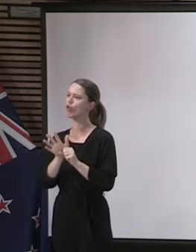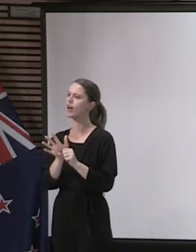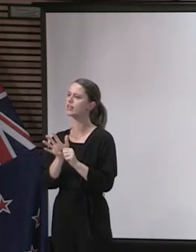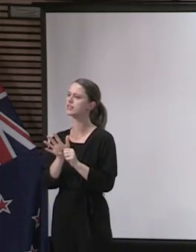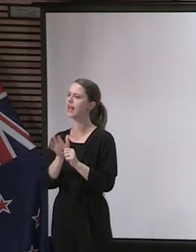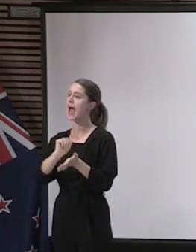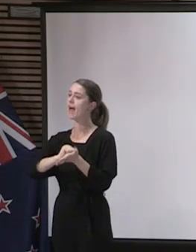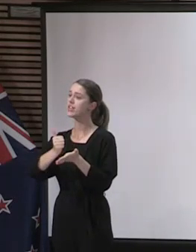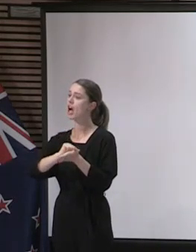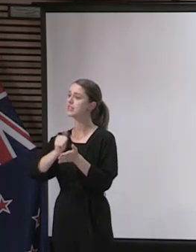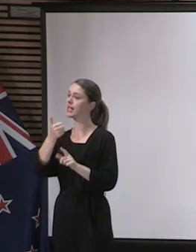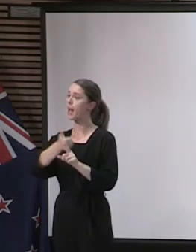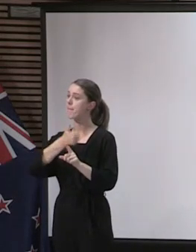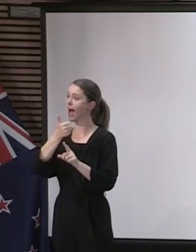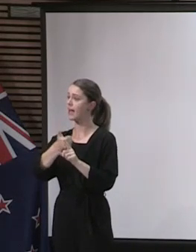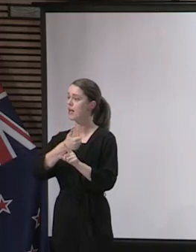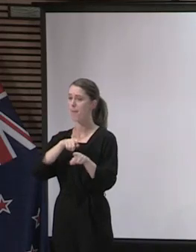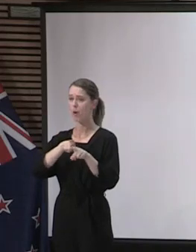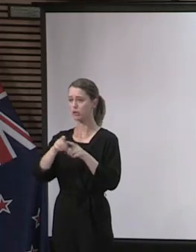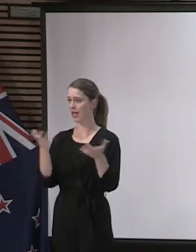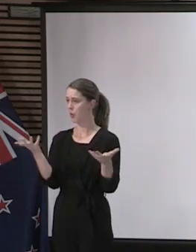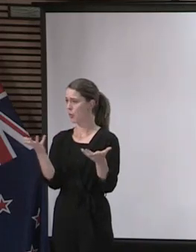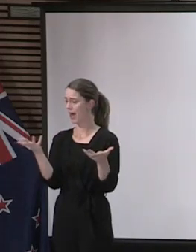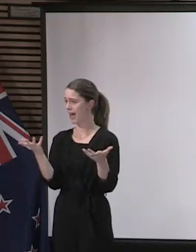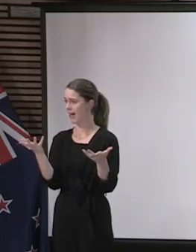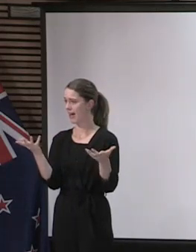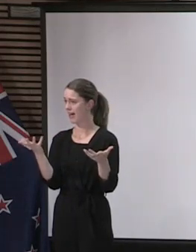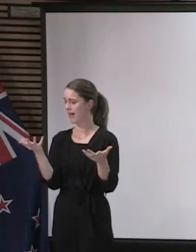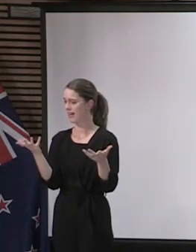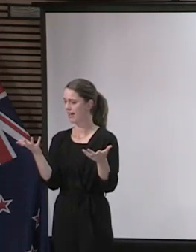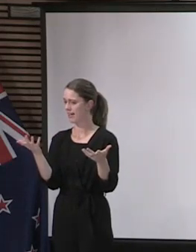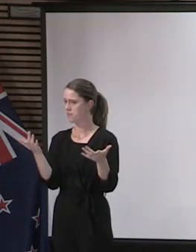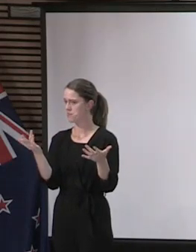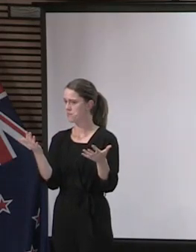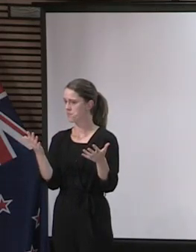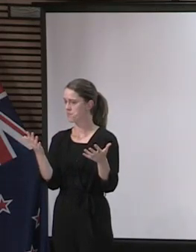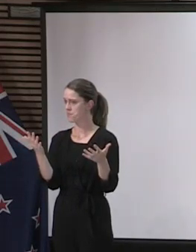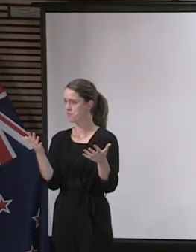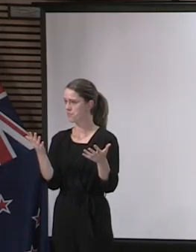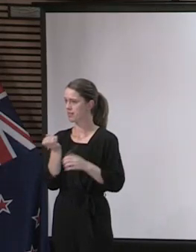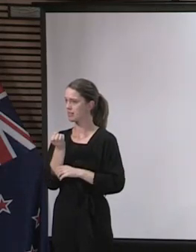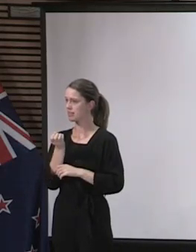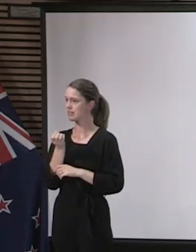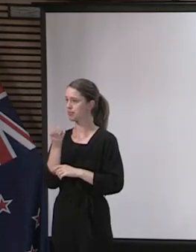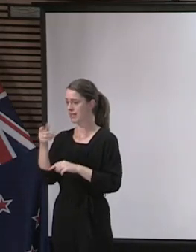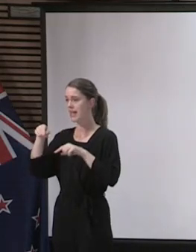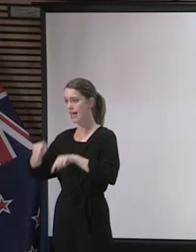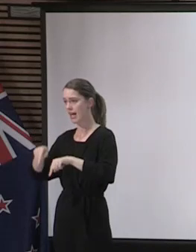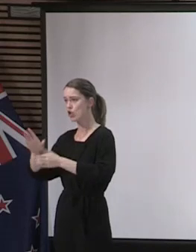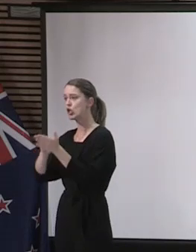will give the example, though, in recent times, our Covid-19 advertising campaign has